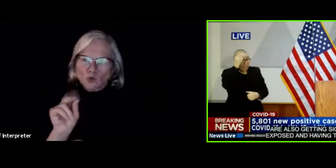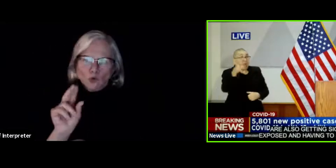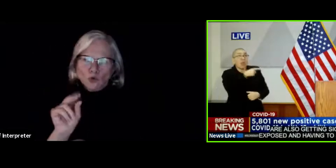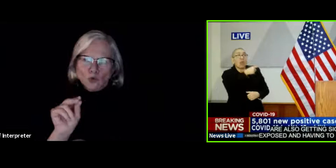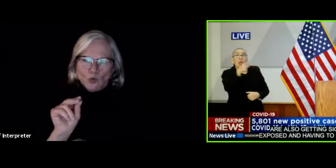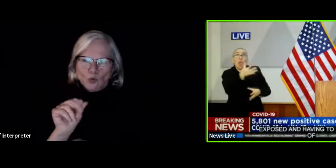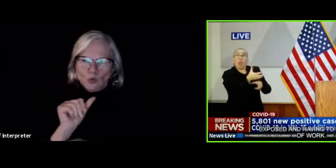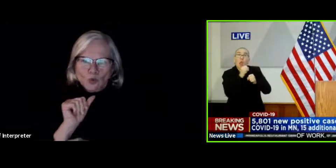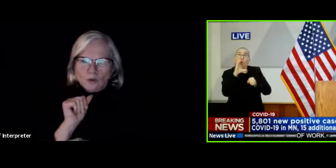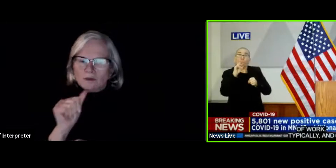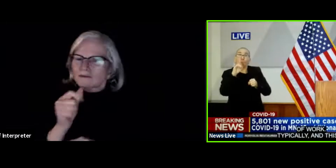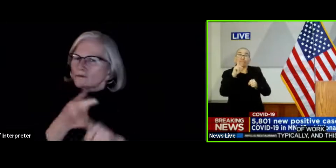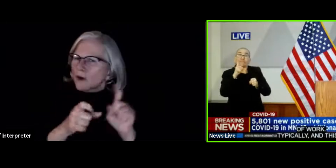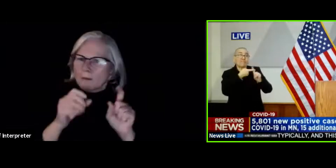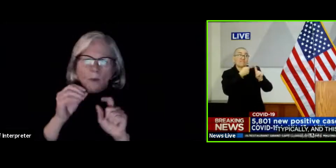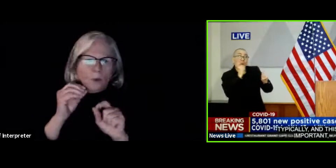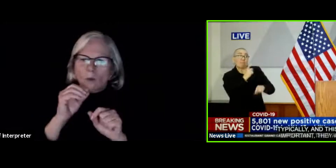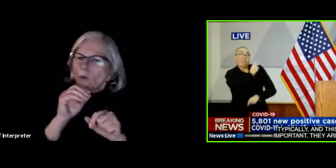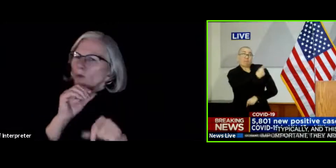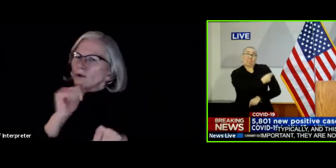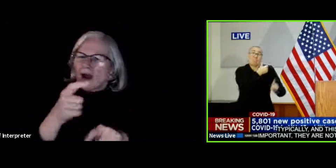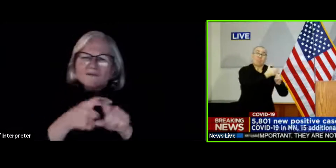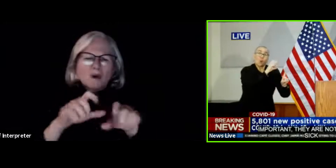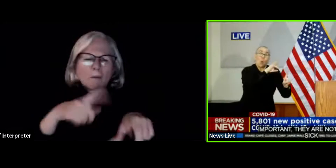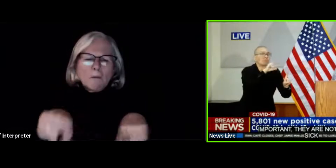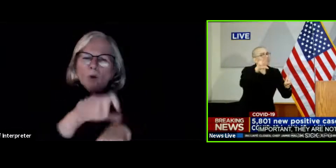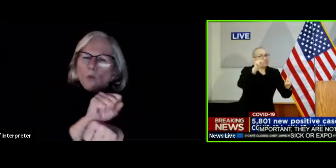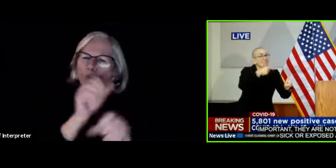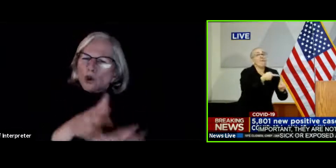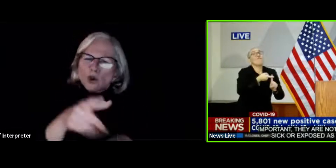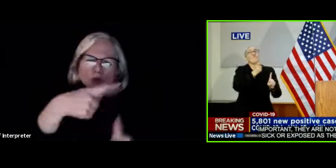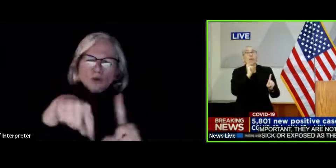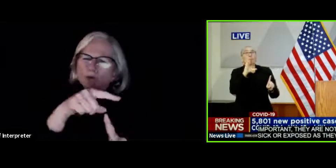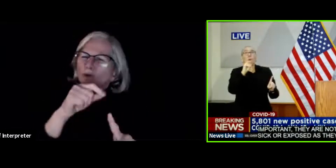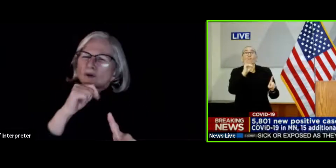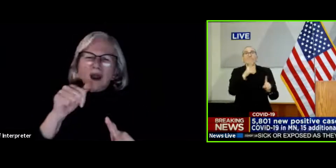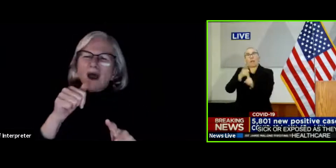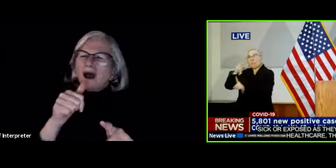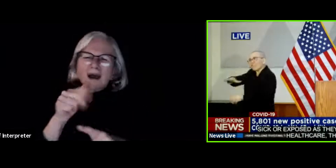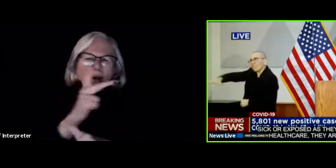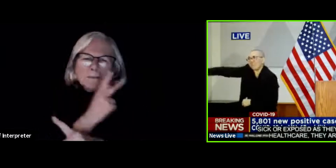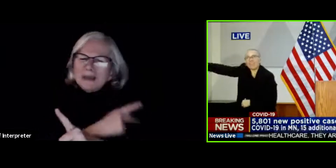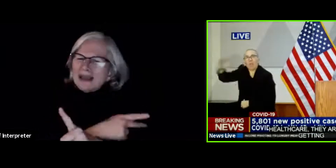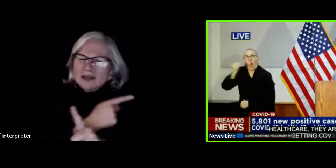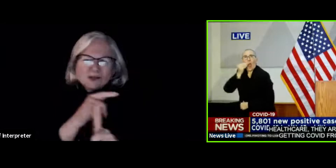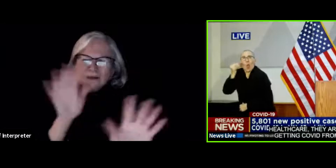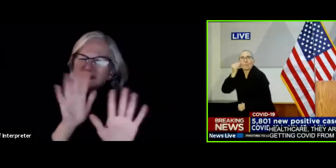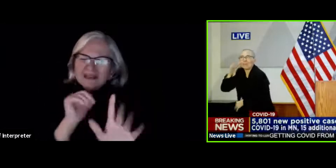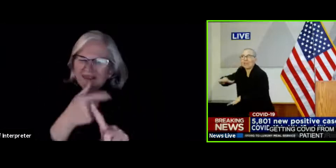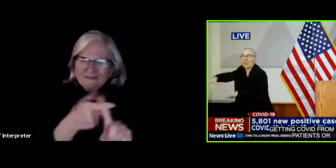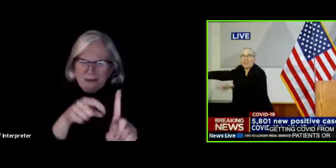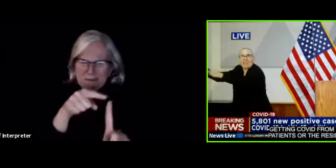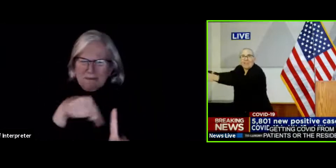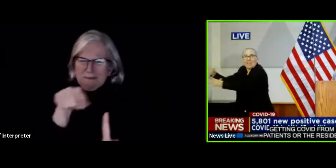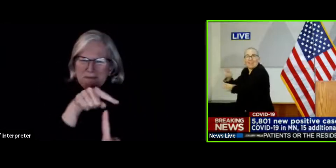WORK. THAT'S TRUE FOR THE MAJORITY OF CASES OF HEALTH CARE WORKERS CASES ARE TRACED BACK TO EXPOSURES THAT